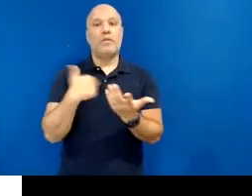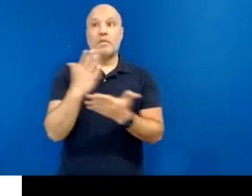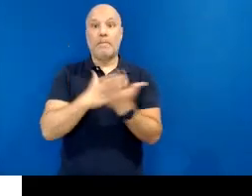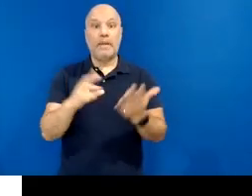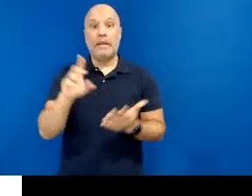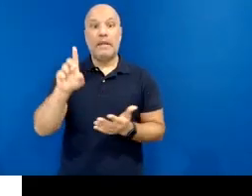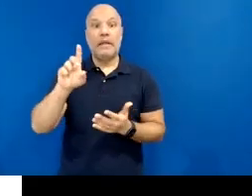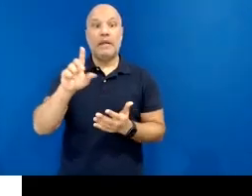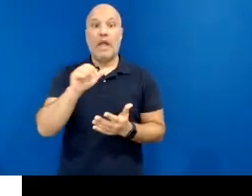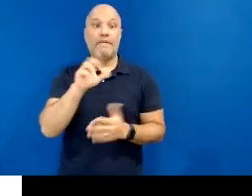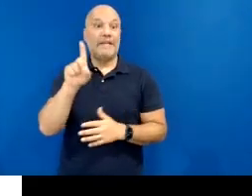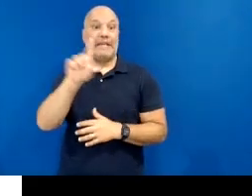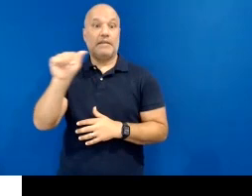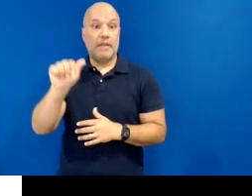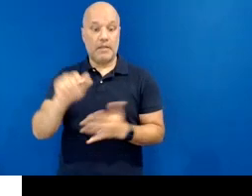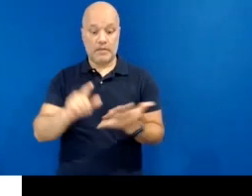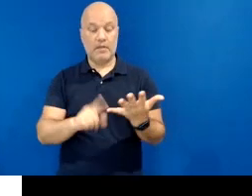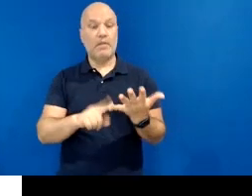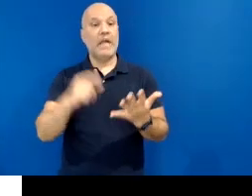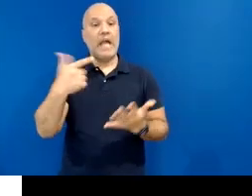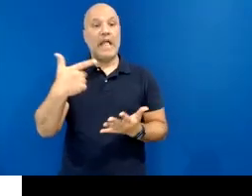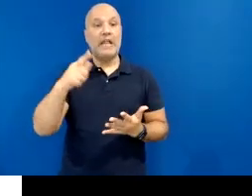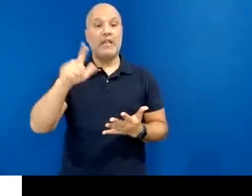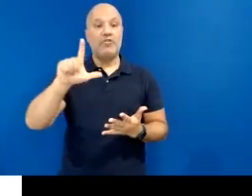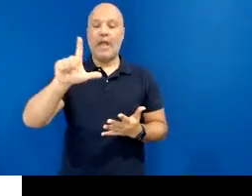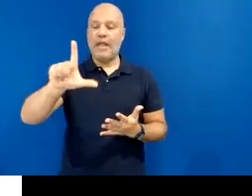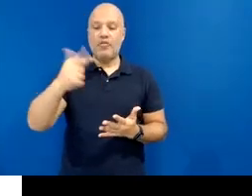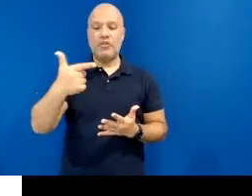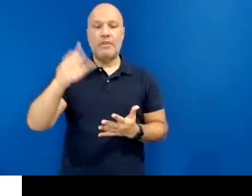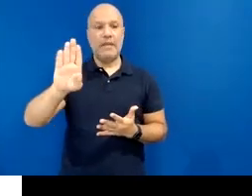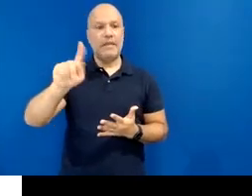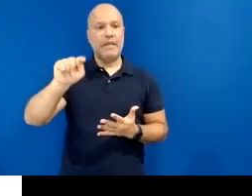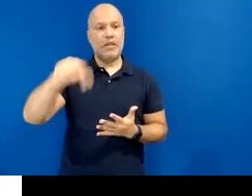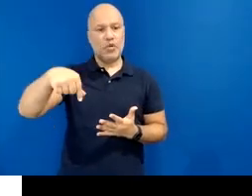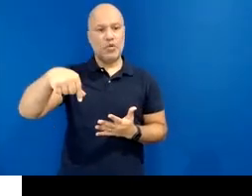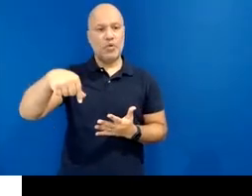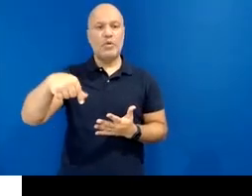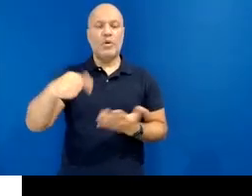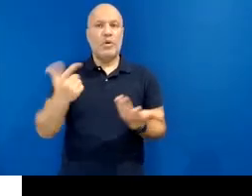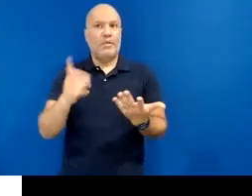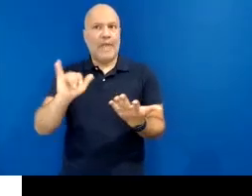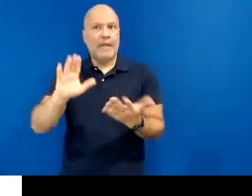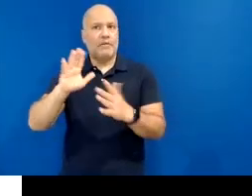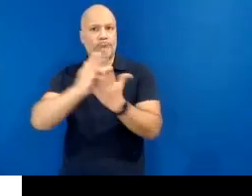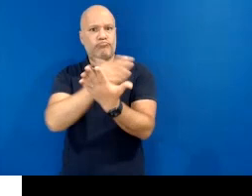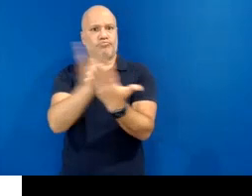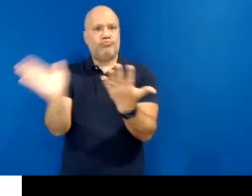and the LGBTQ spectrum, identity, race, ethnicity, where we grew up.